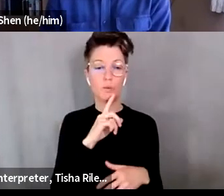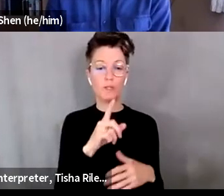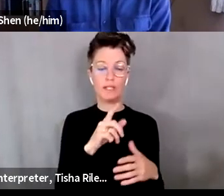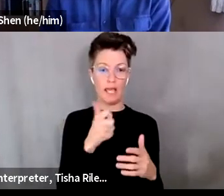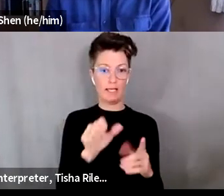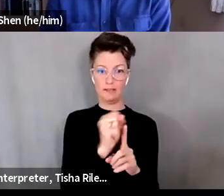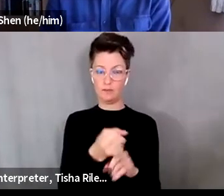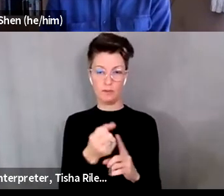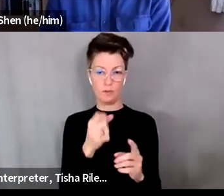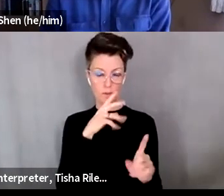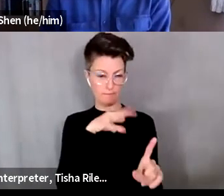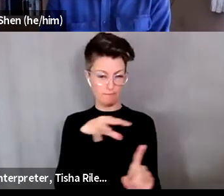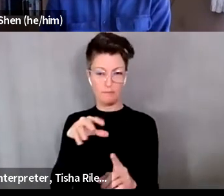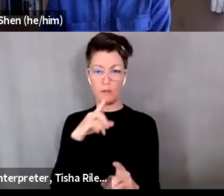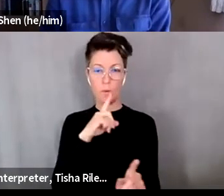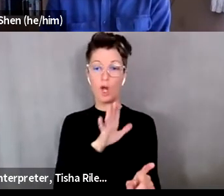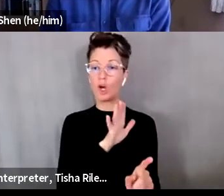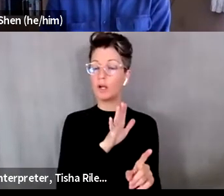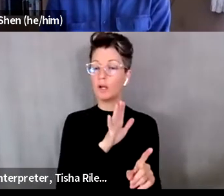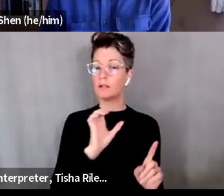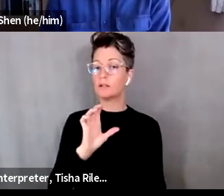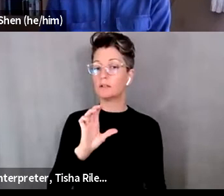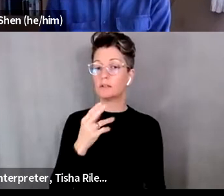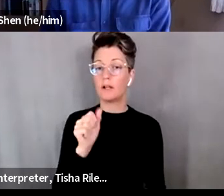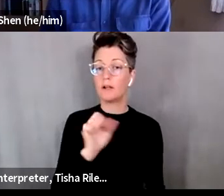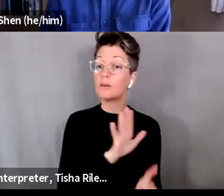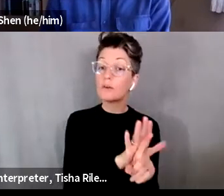and I feel like her whole body of work was so groundbreaking